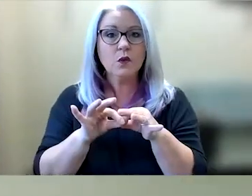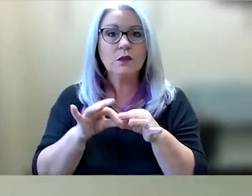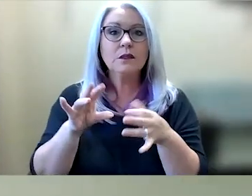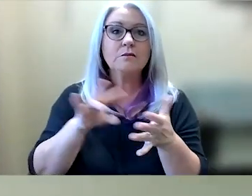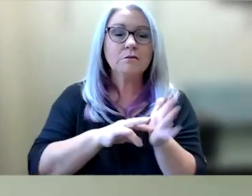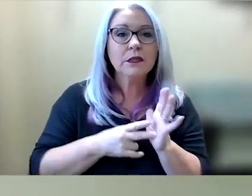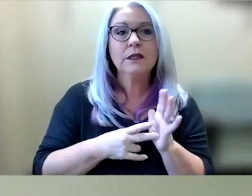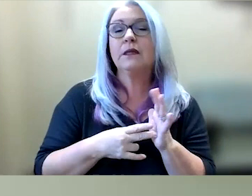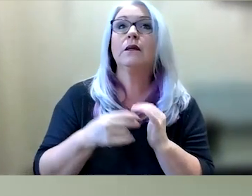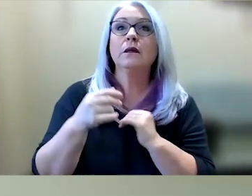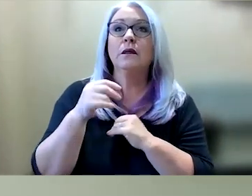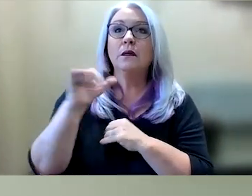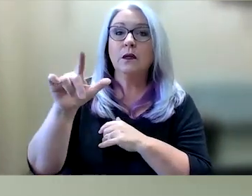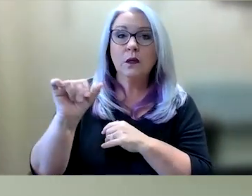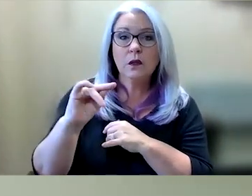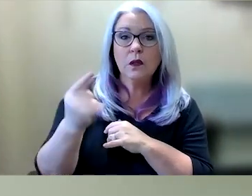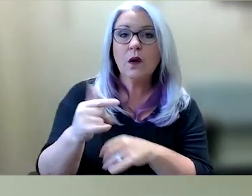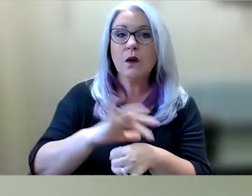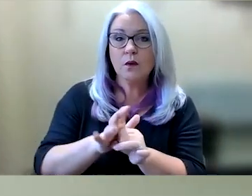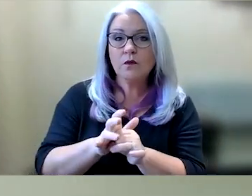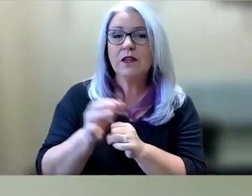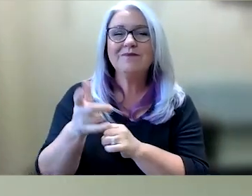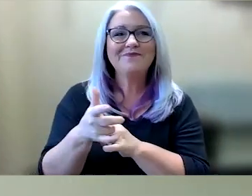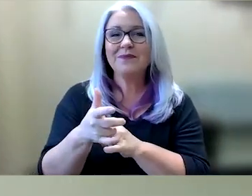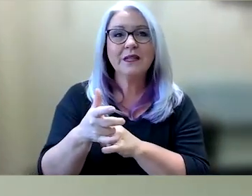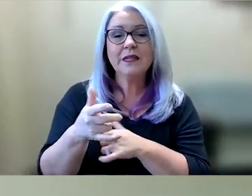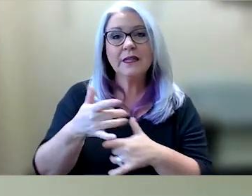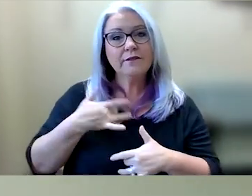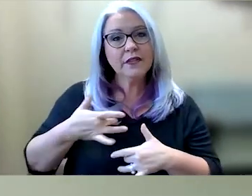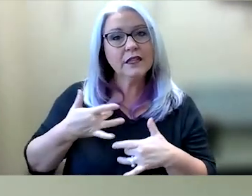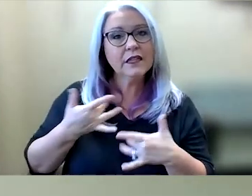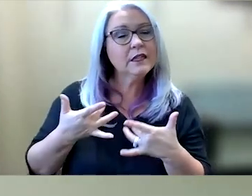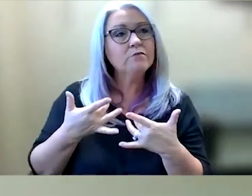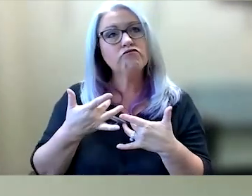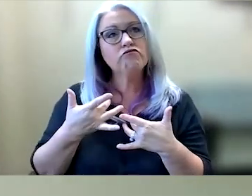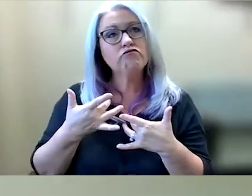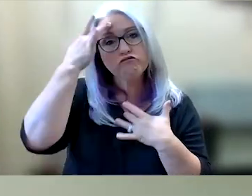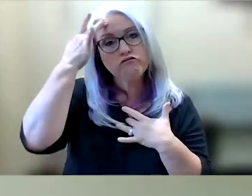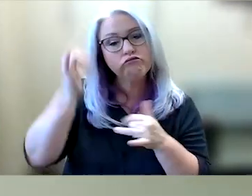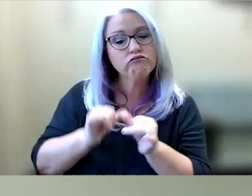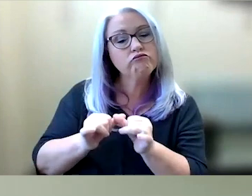COVID is that the symptoms don't immediately follow the infection. You might see a